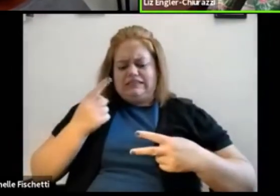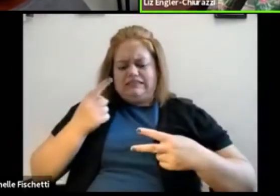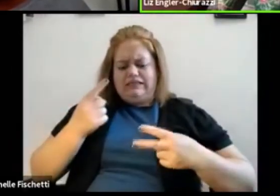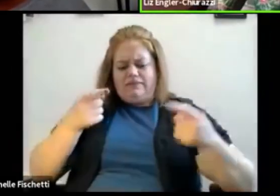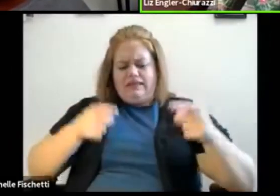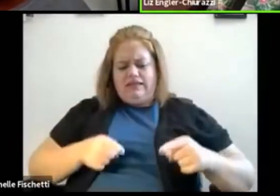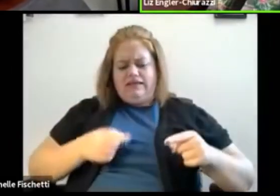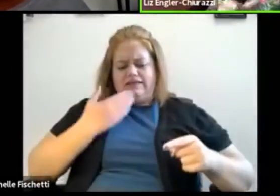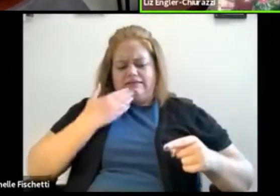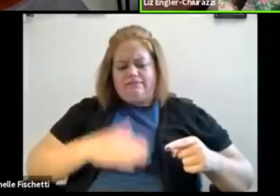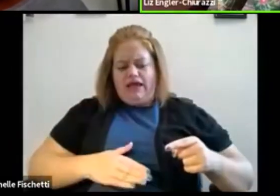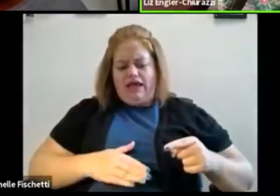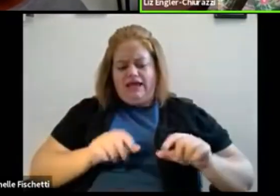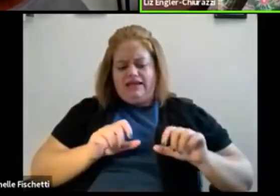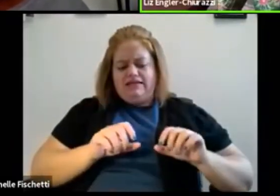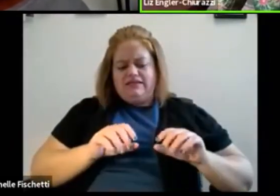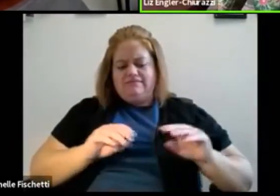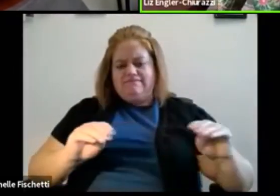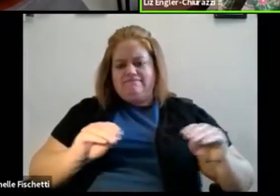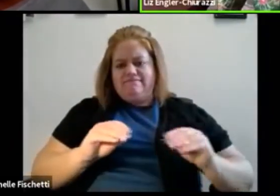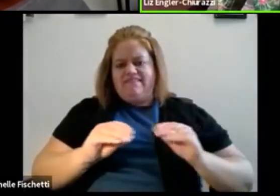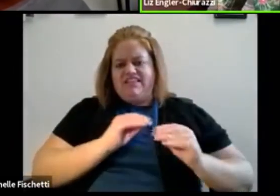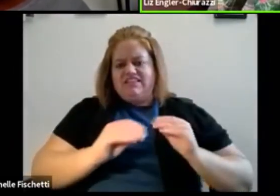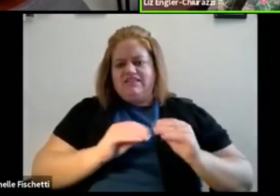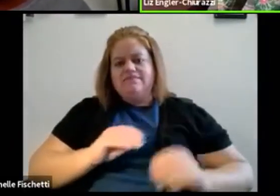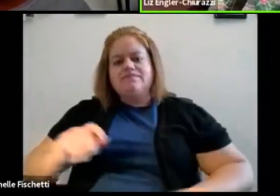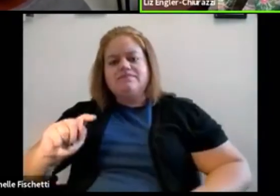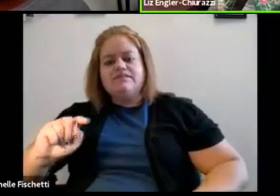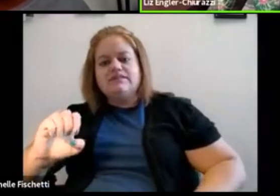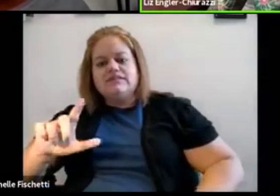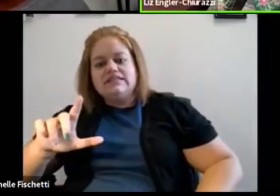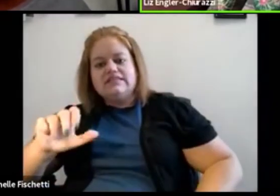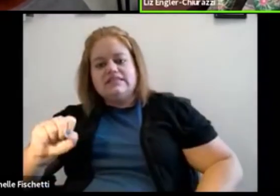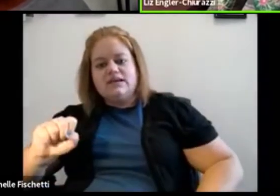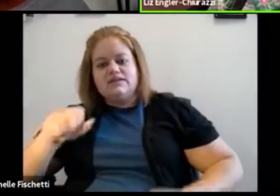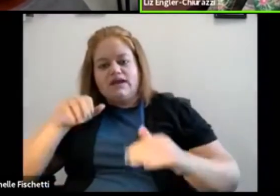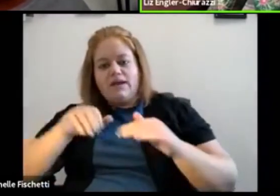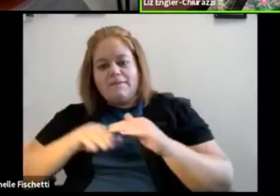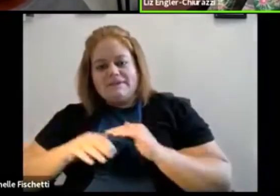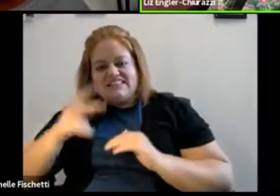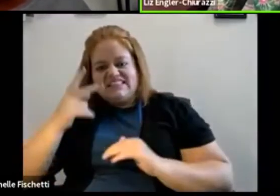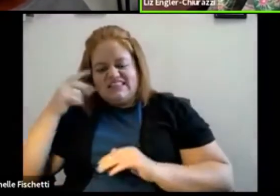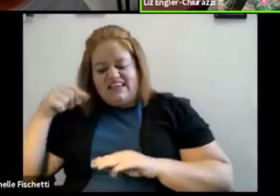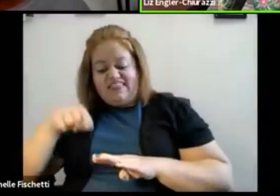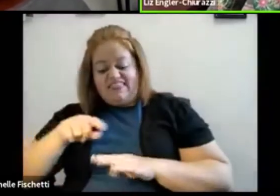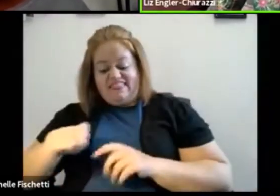of it the T cell says this bacteria has infected us I'm gonna go do something